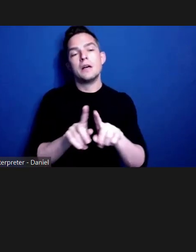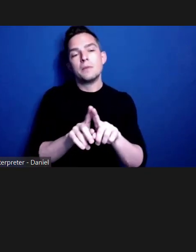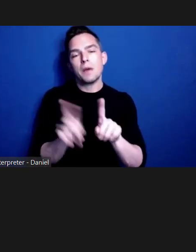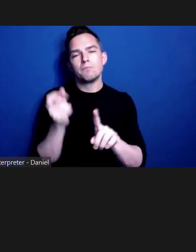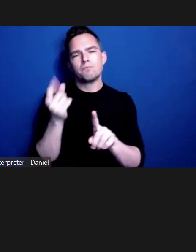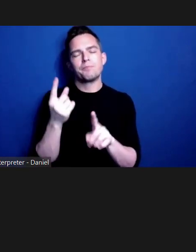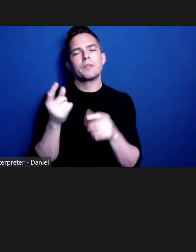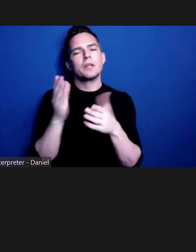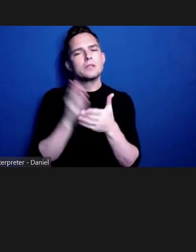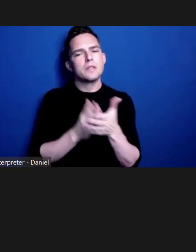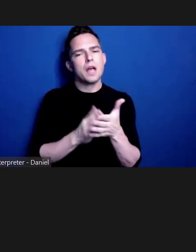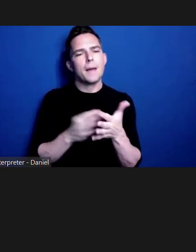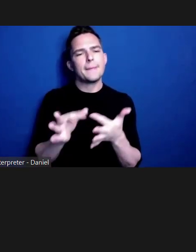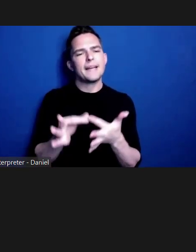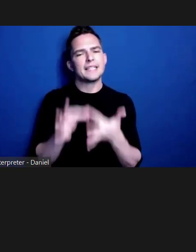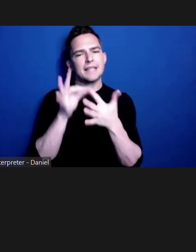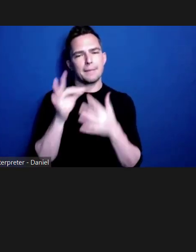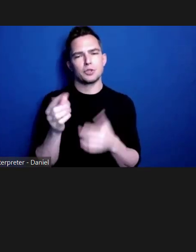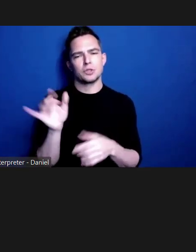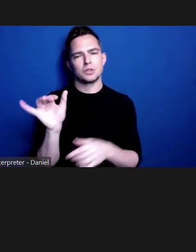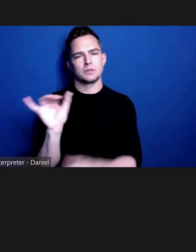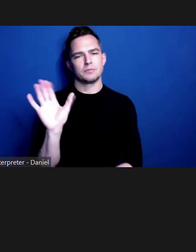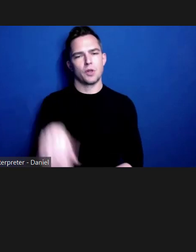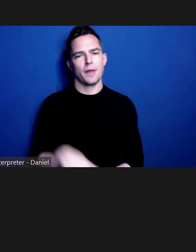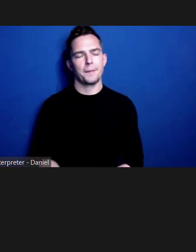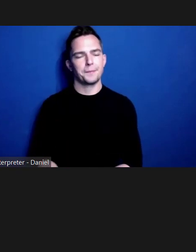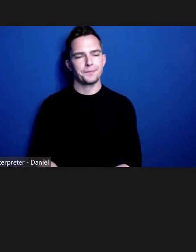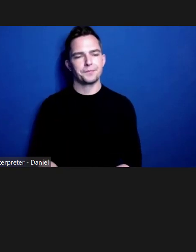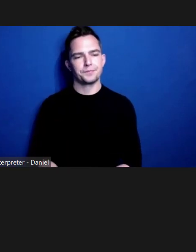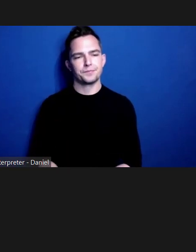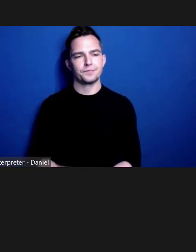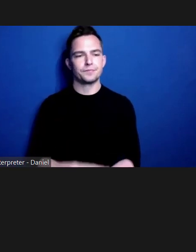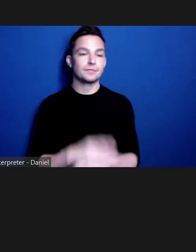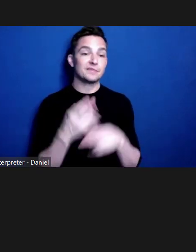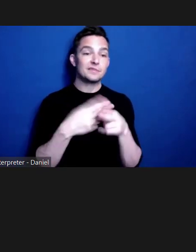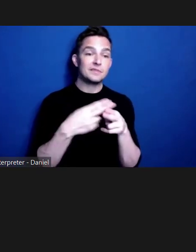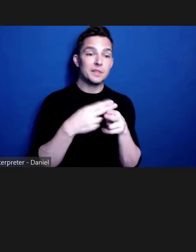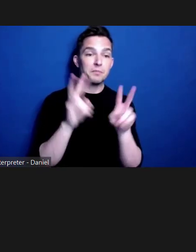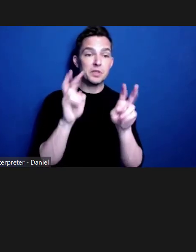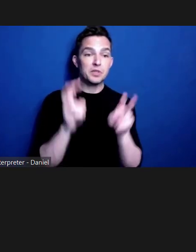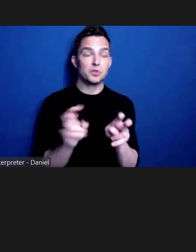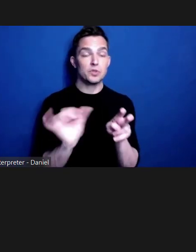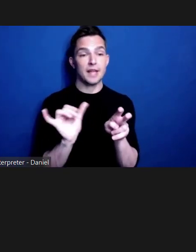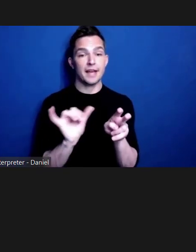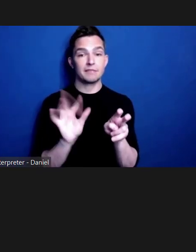So, there can be temporary issues like wax blockage or there could be